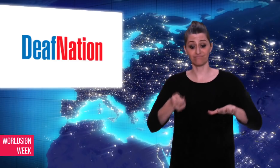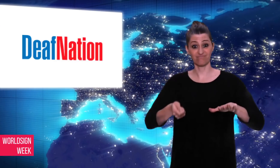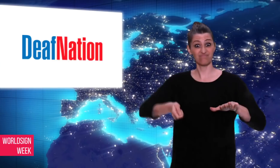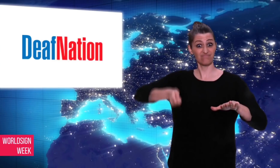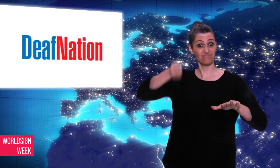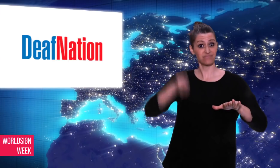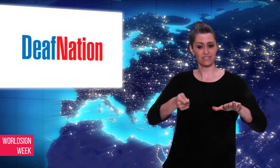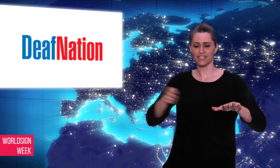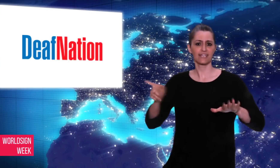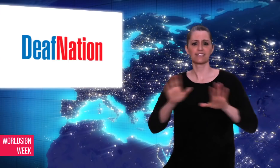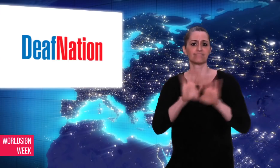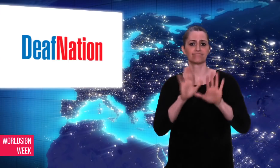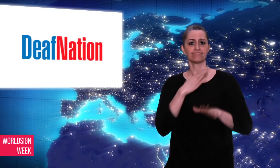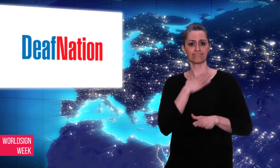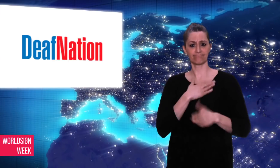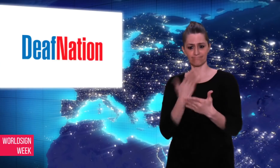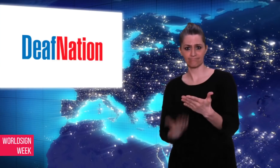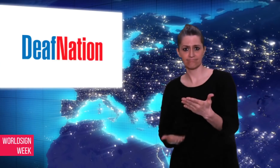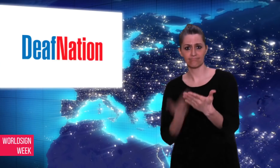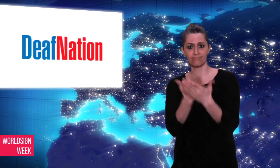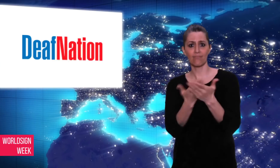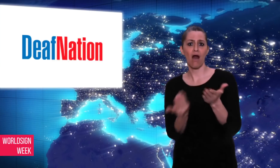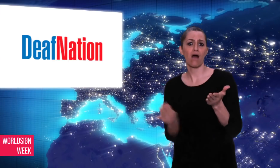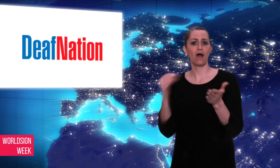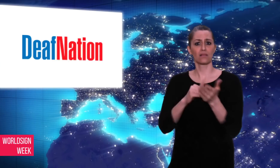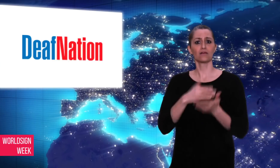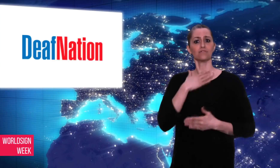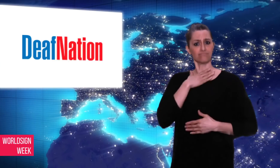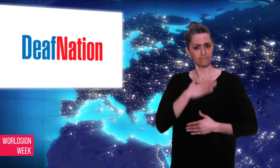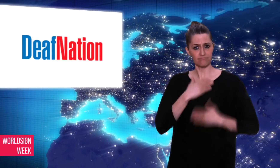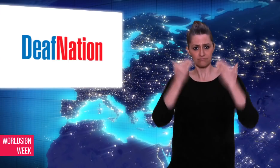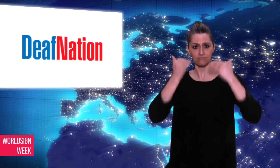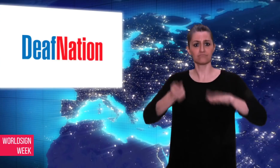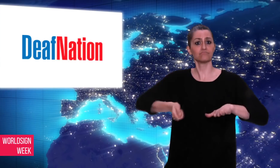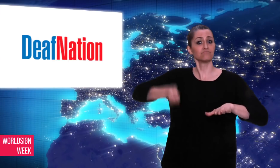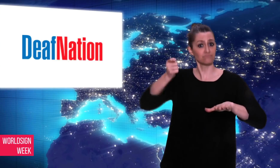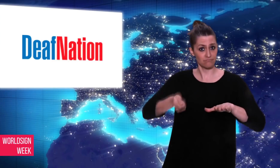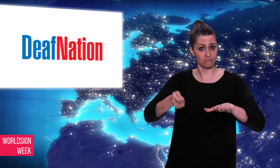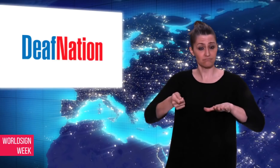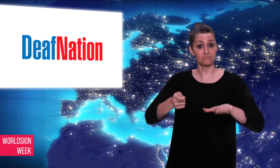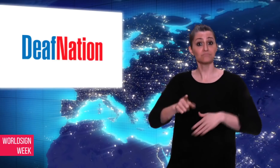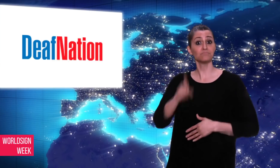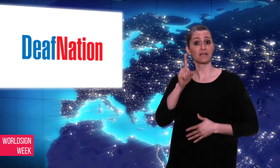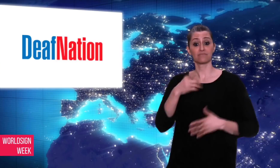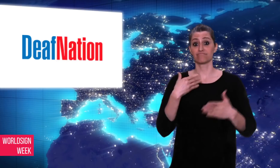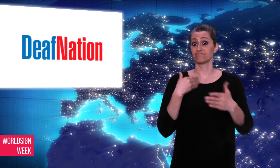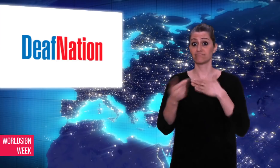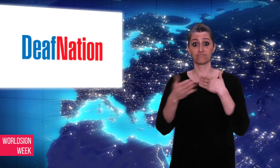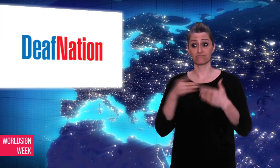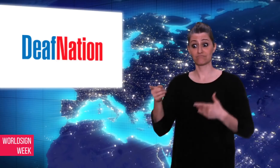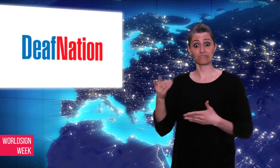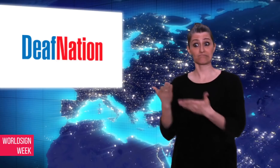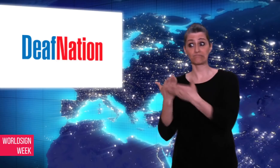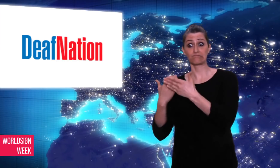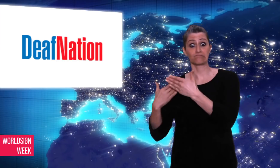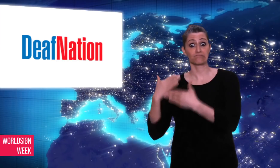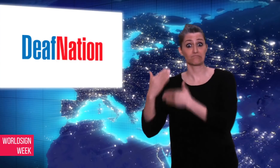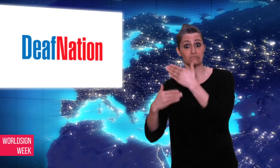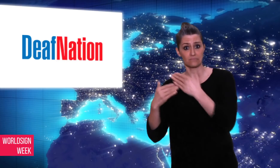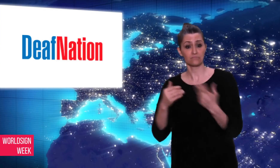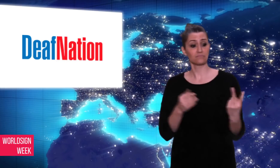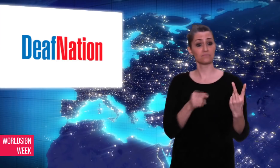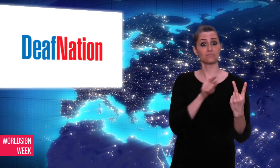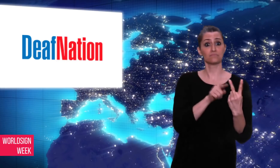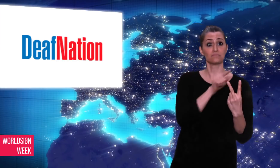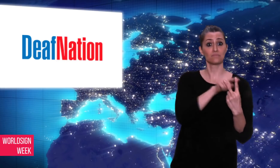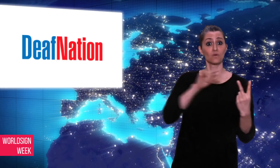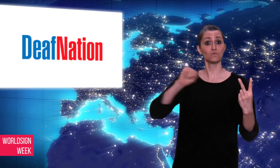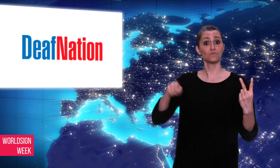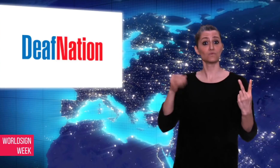indicated an appeal is underway.